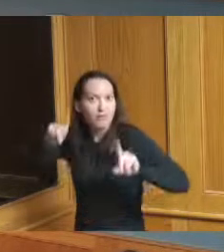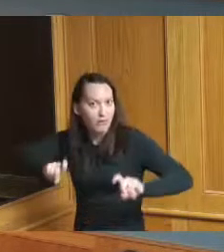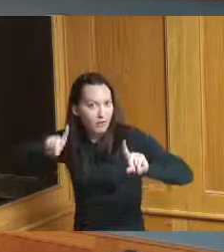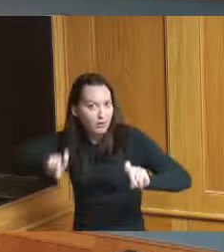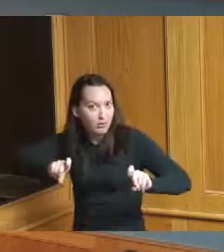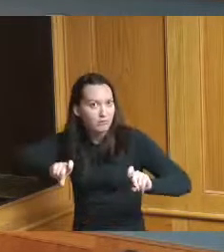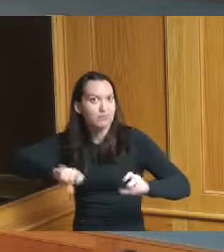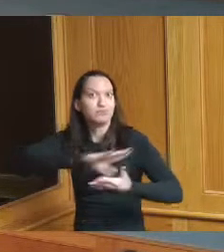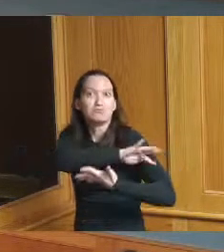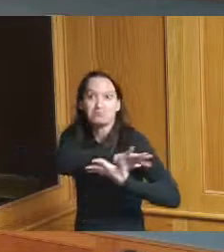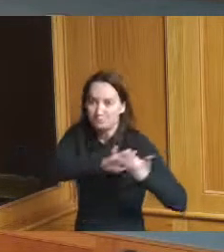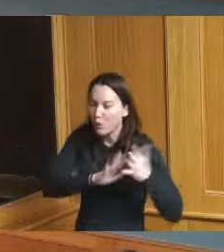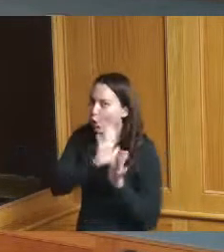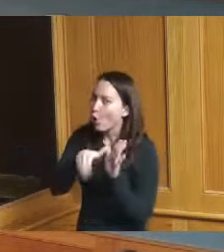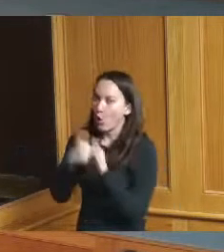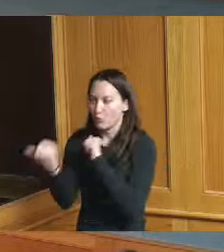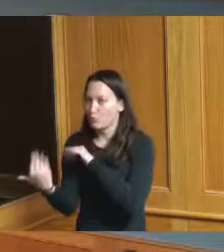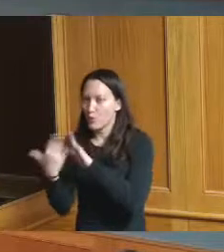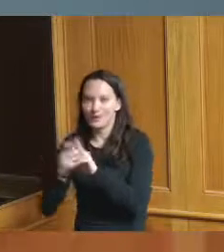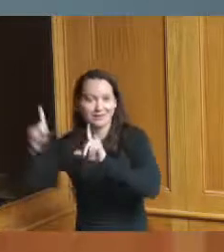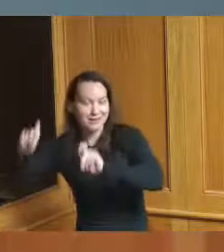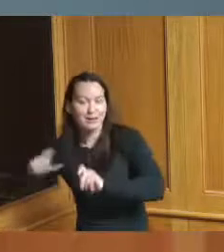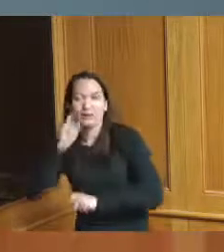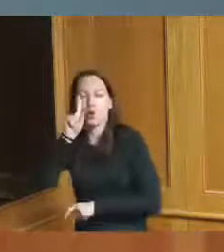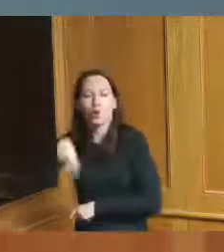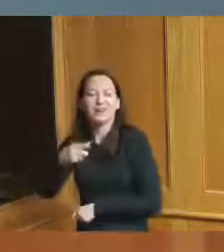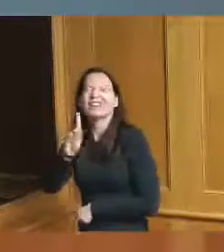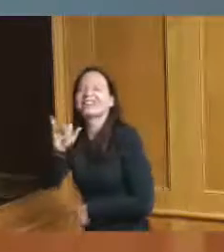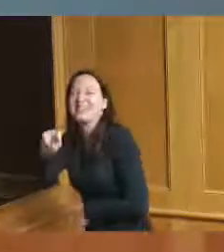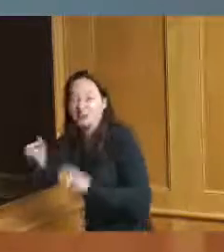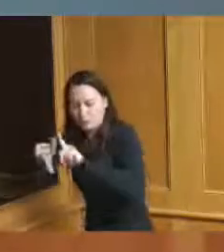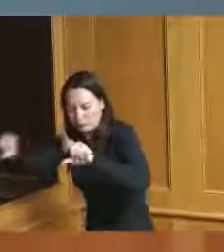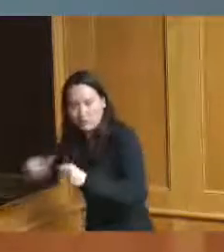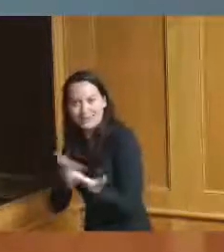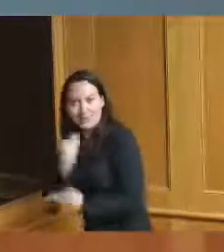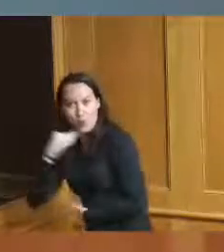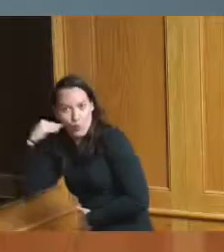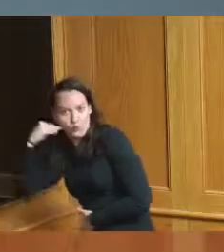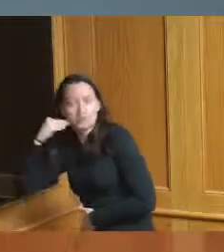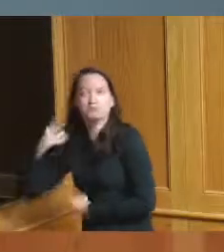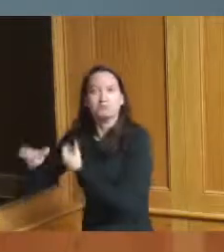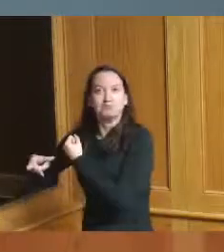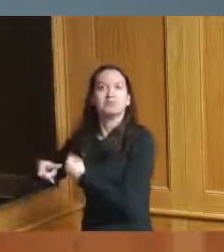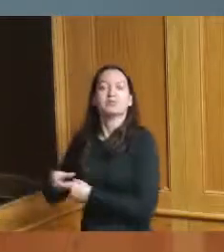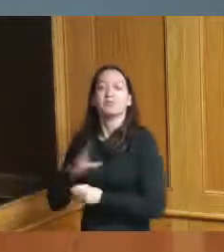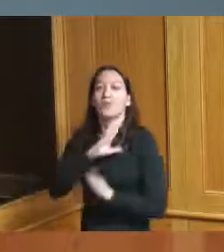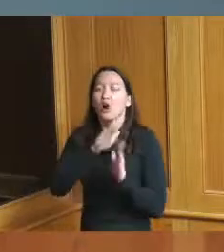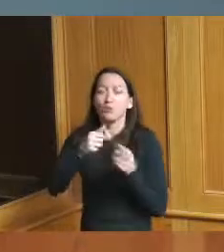all methods of testing not just test kits but all methods of testing and I also want to ensure the